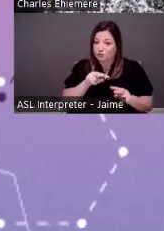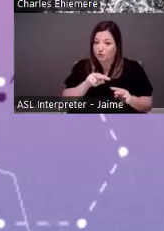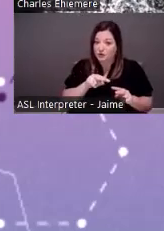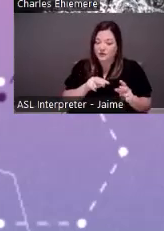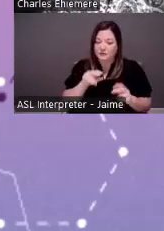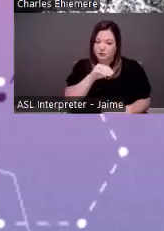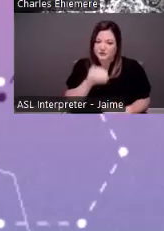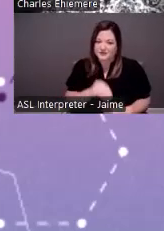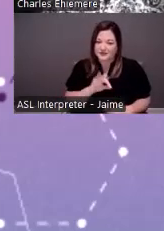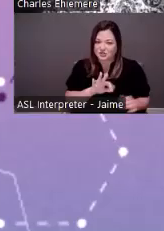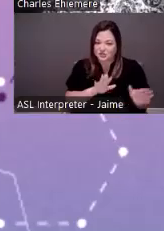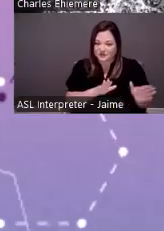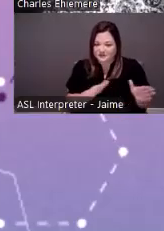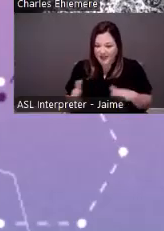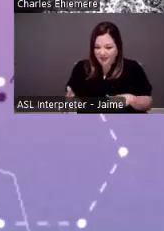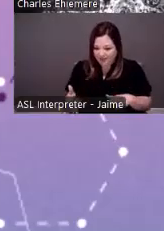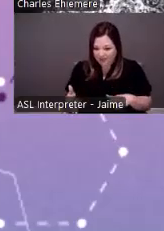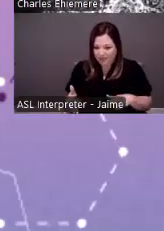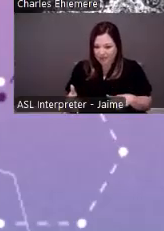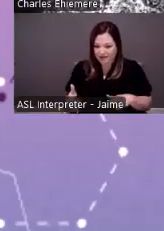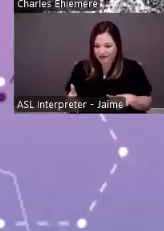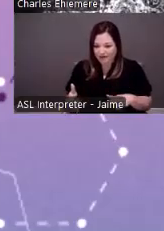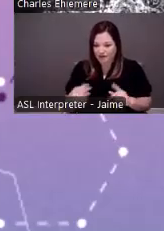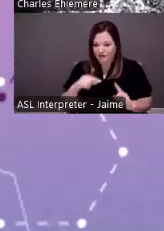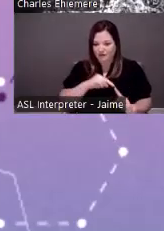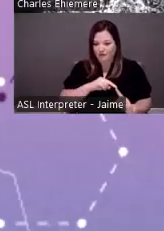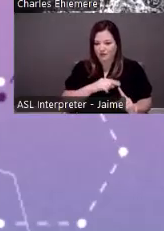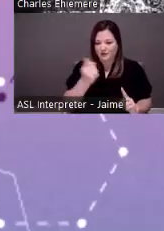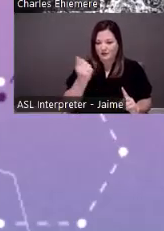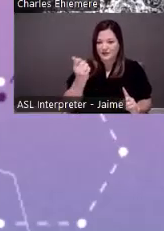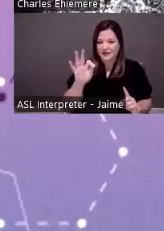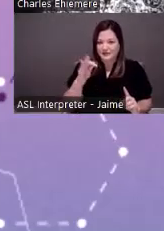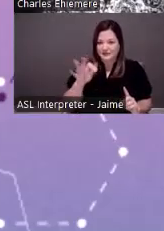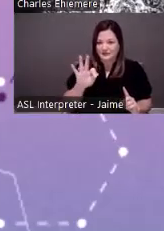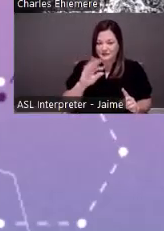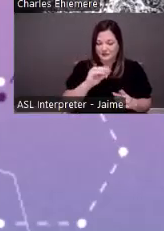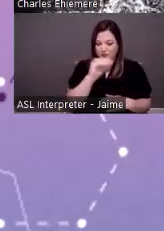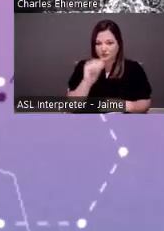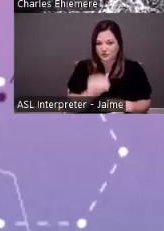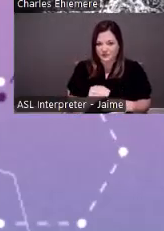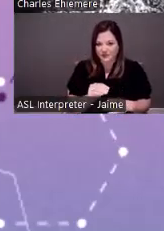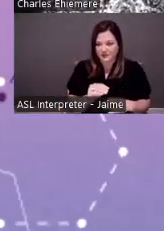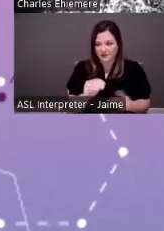Nigeria is contributing 19% to the global maternal deaths.